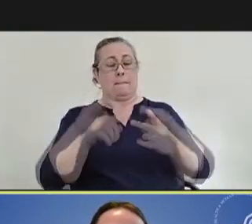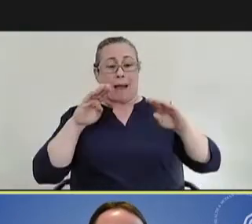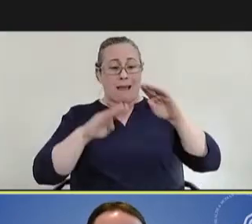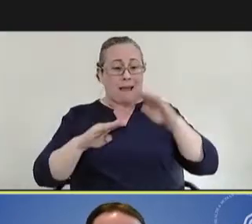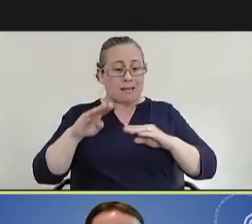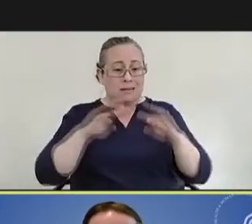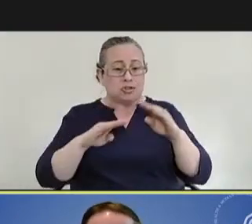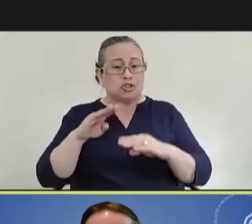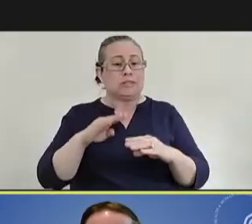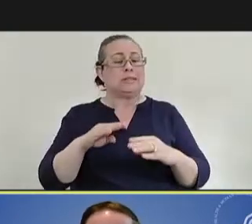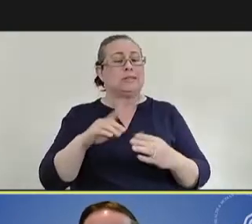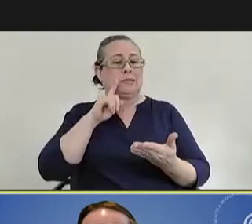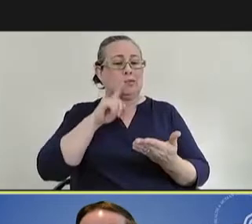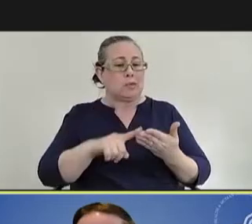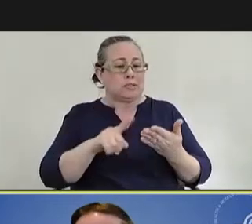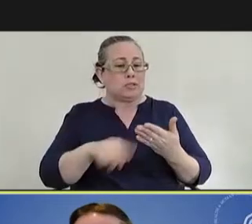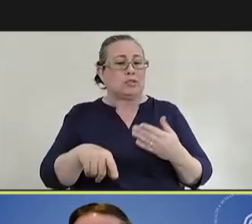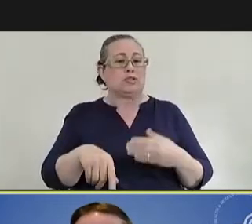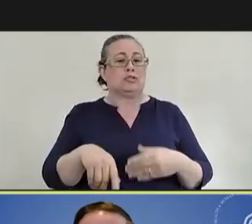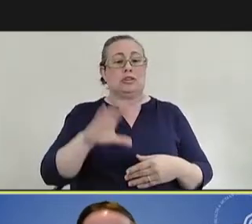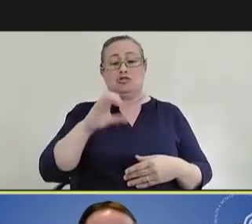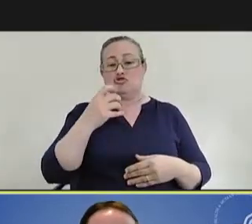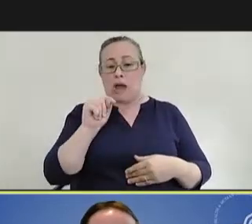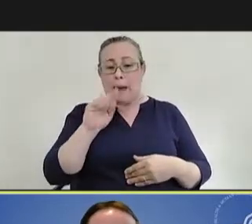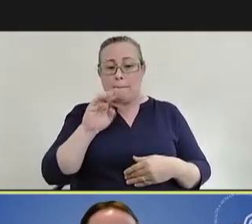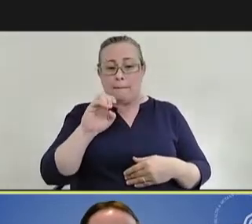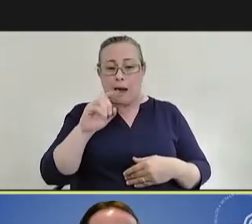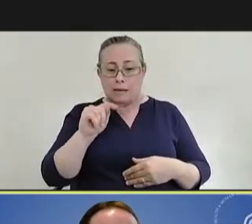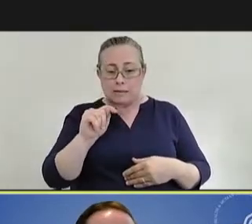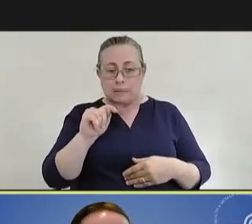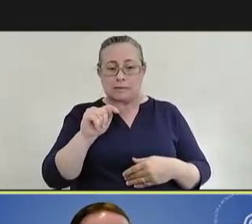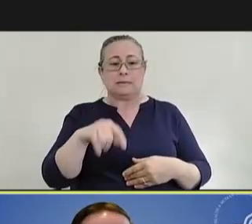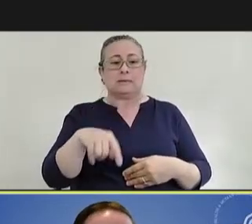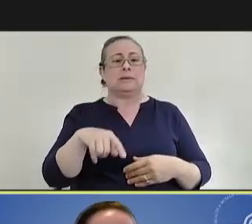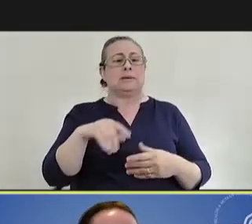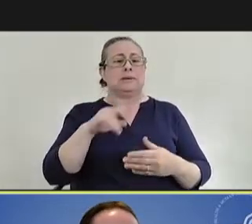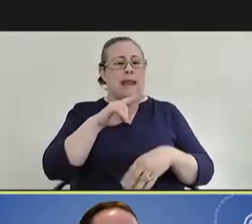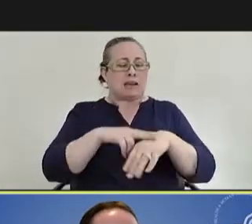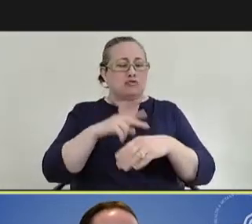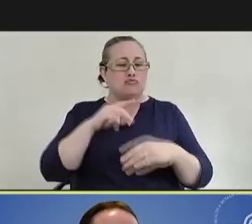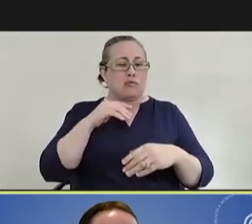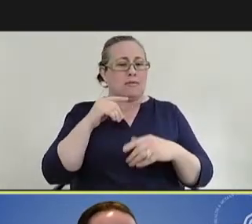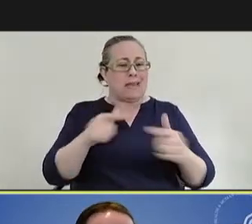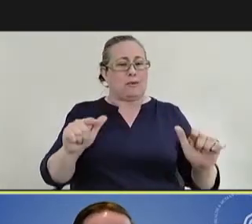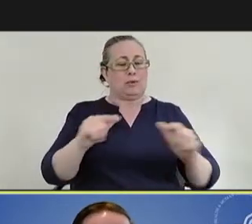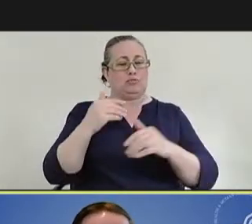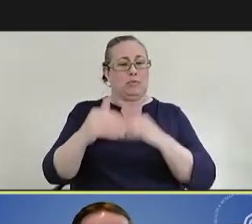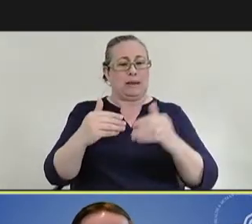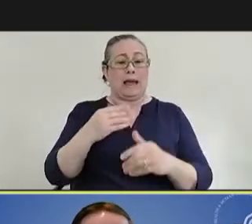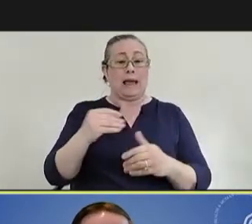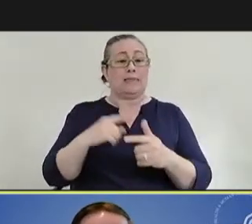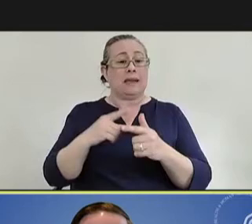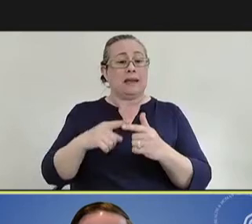chatbots, natural language processing, and then detection and device processing through data,